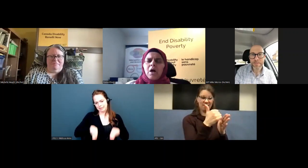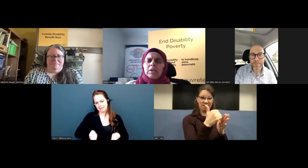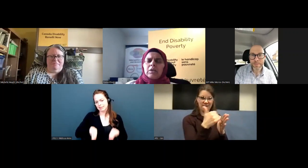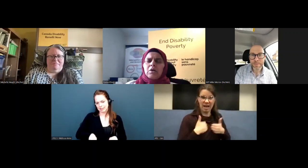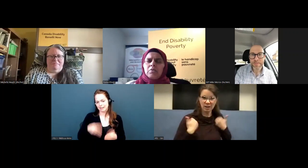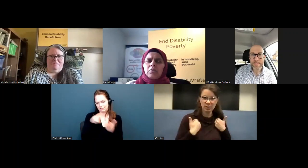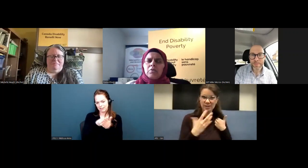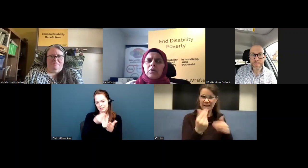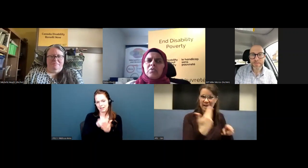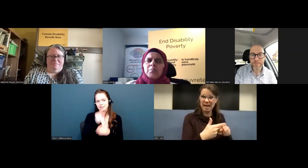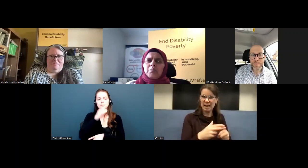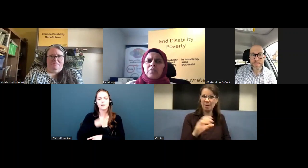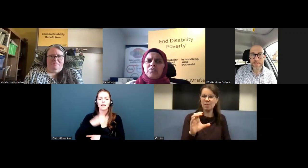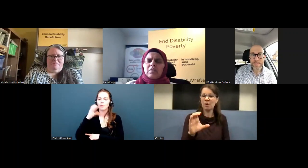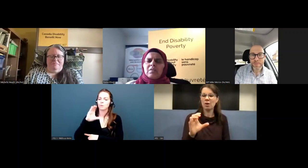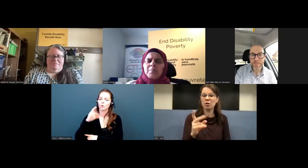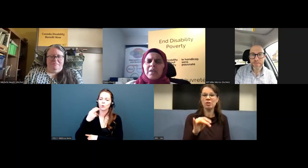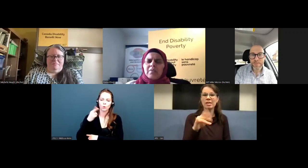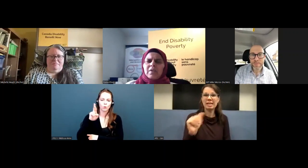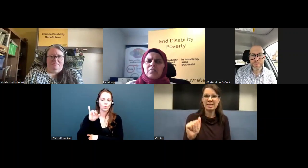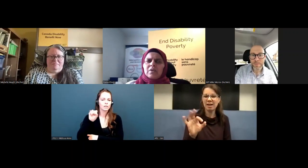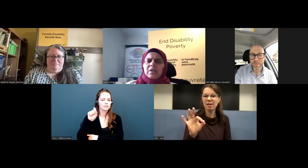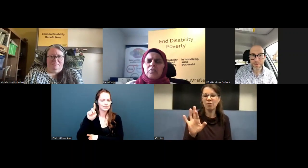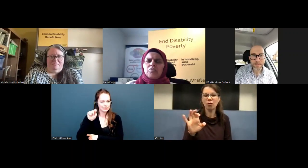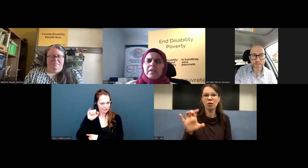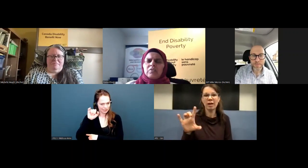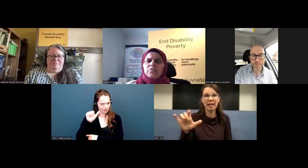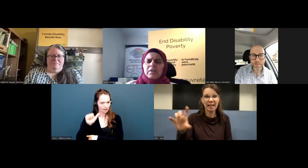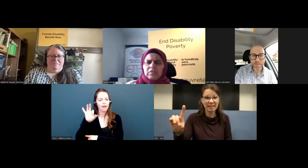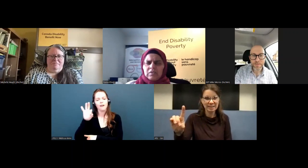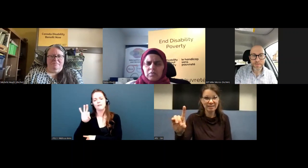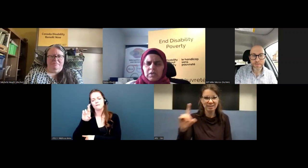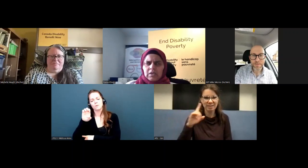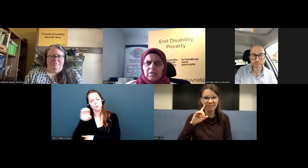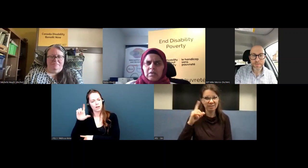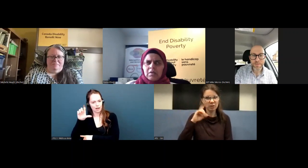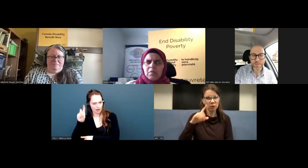ON HER TO BUDGET THE BENEFIT IN 2023.